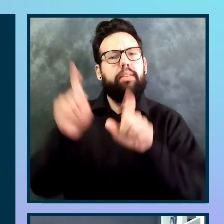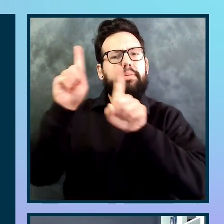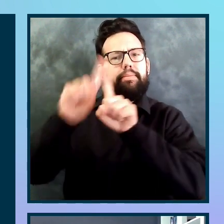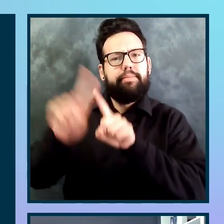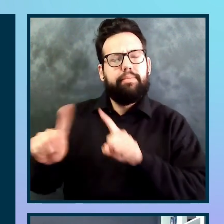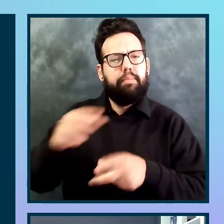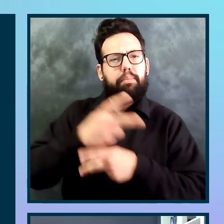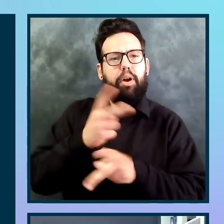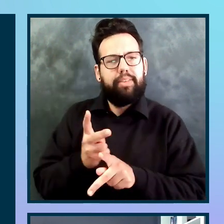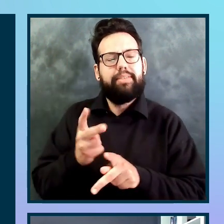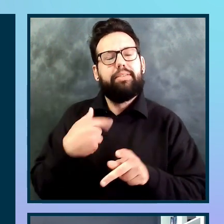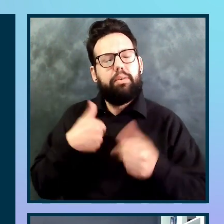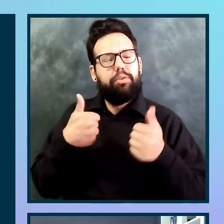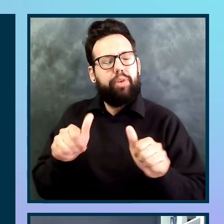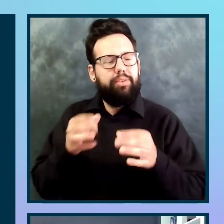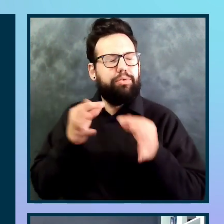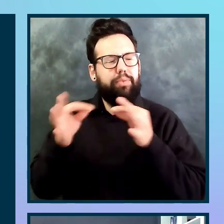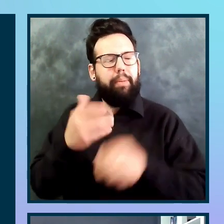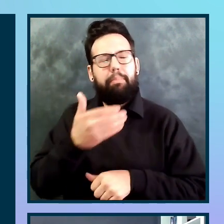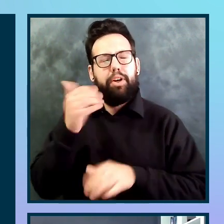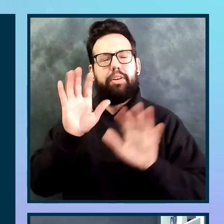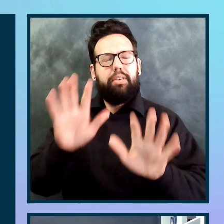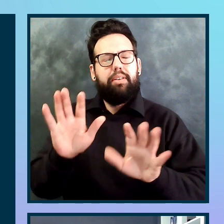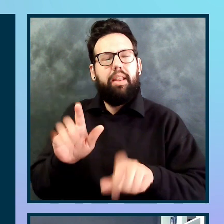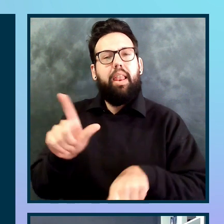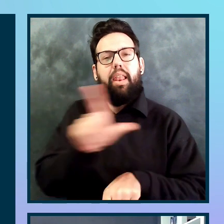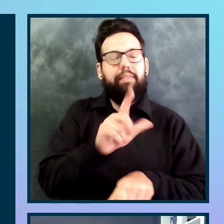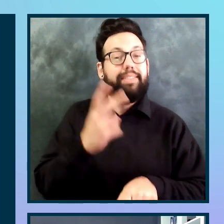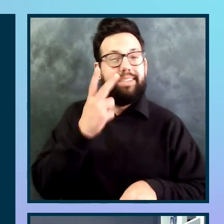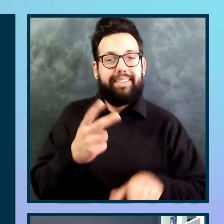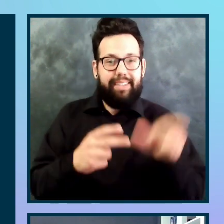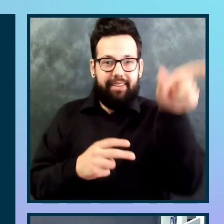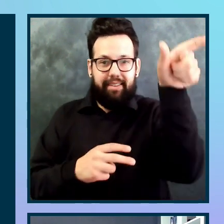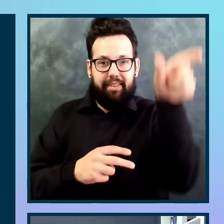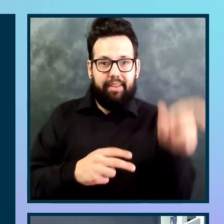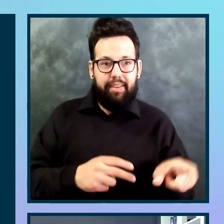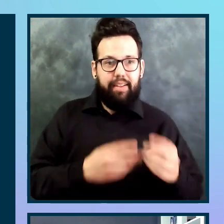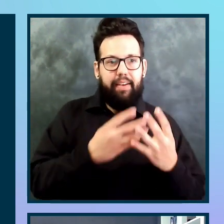I'm gonna try to describe it better. So the filters on the left hand side, we have a, an accordion looking element.